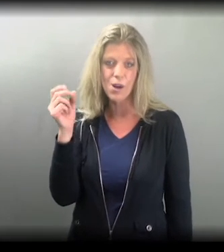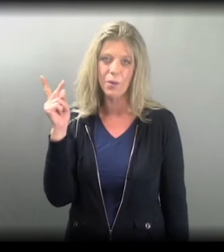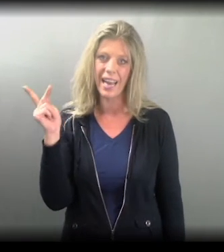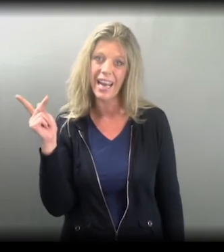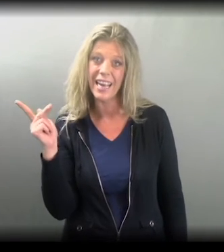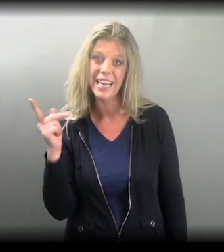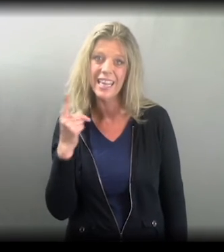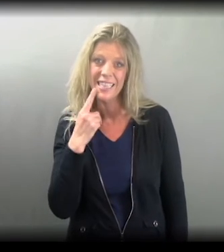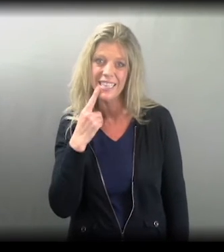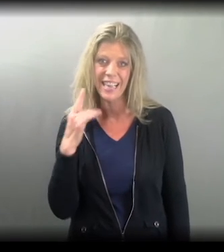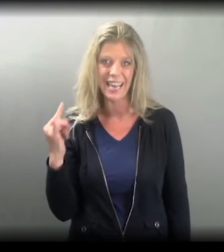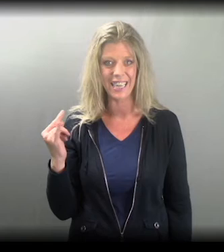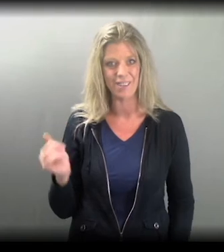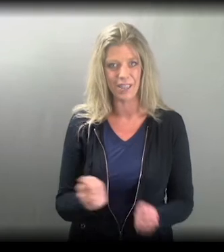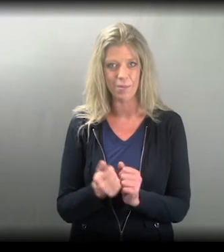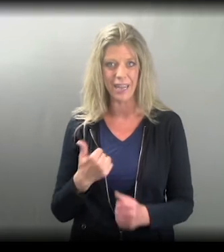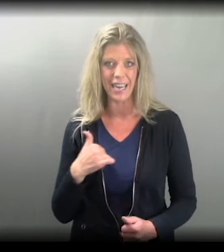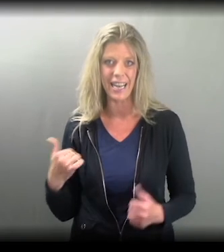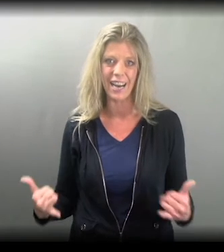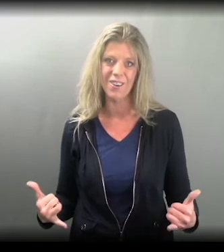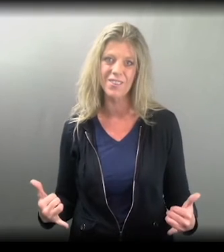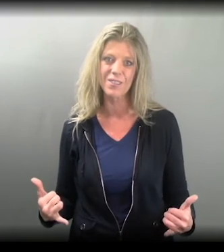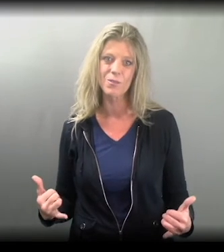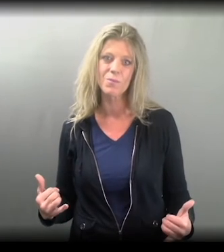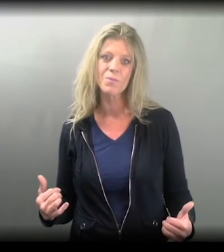OK. Say it with me, now.